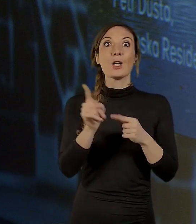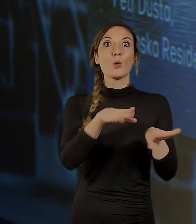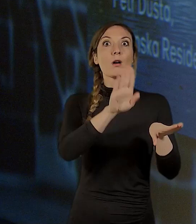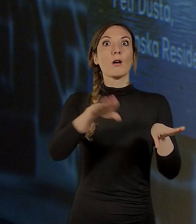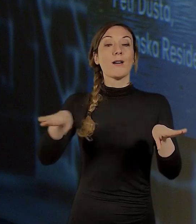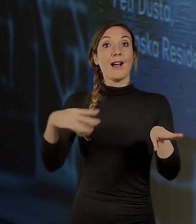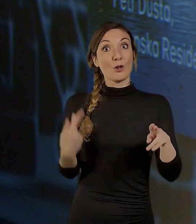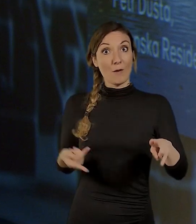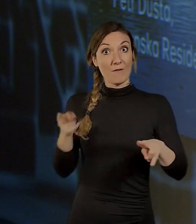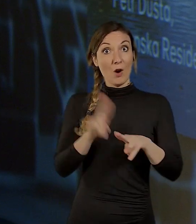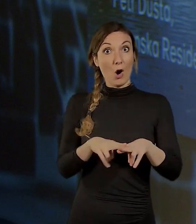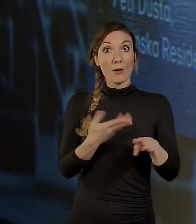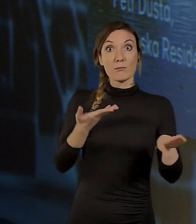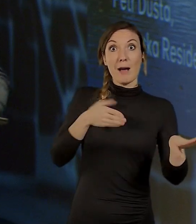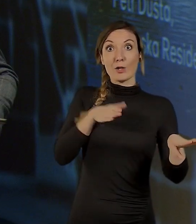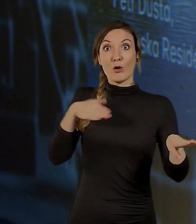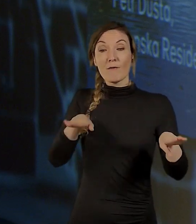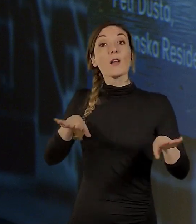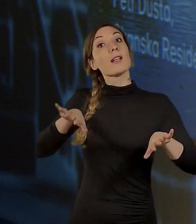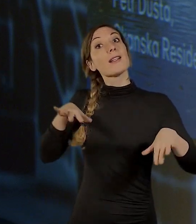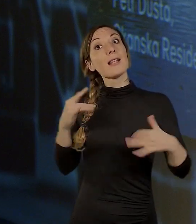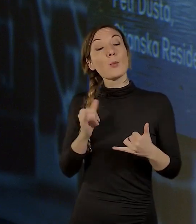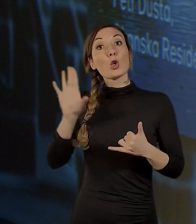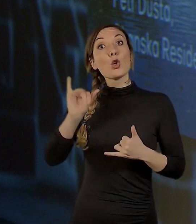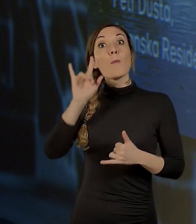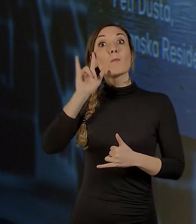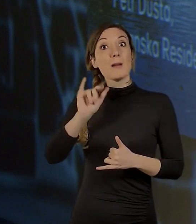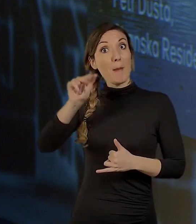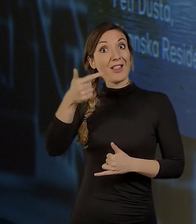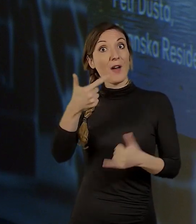that it required an increase in parking spaces compared to the current regulations.